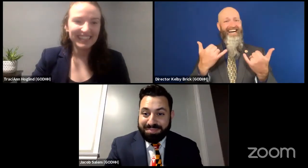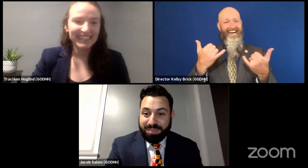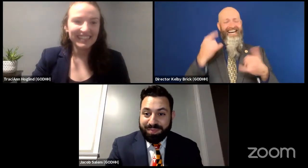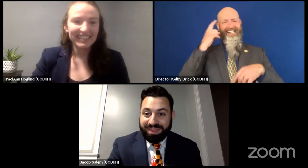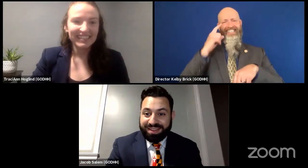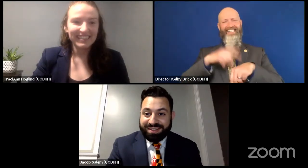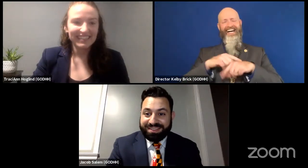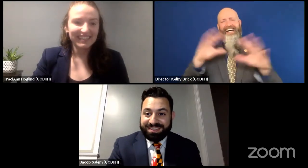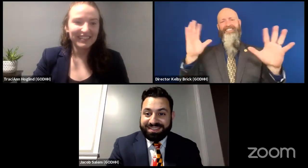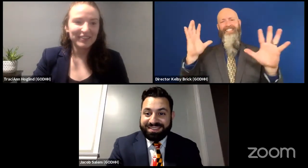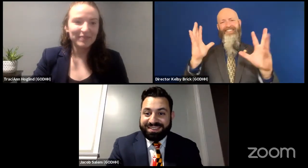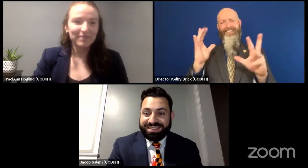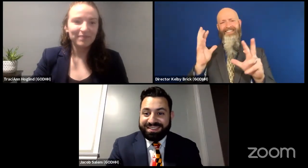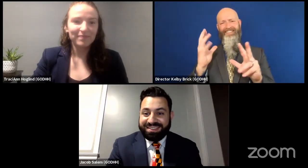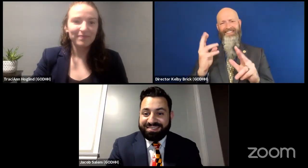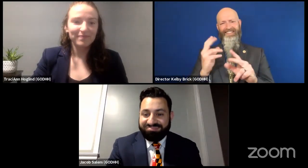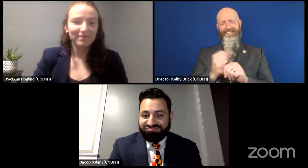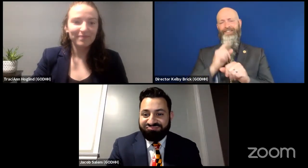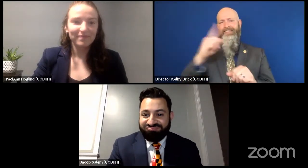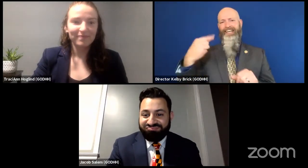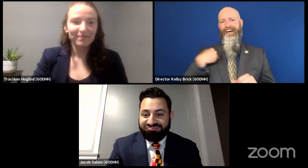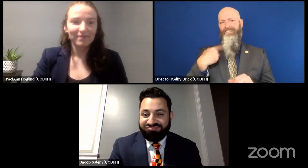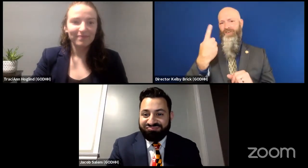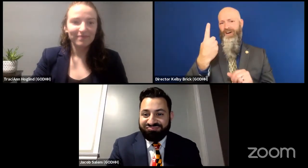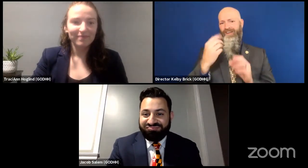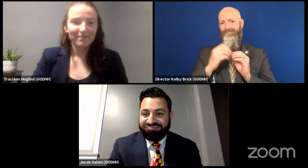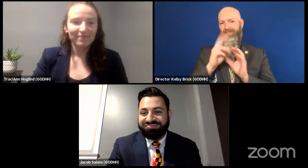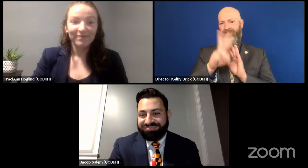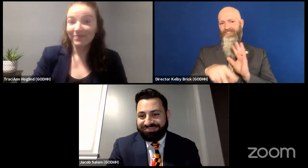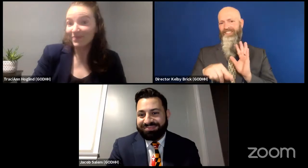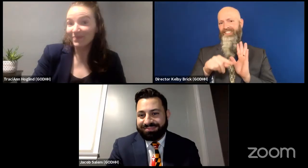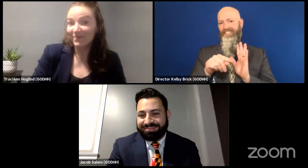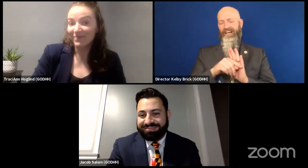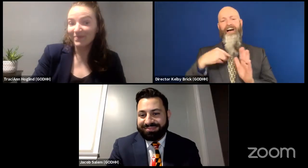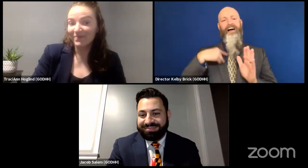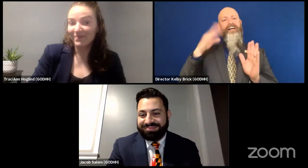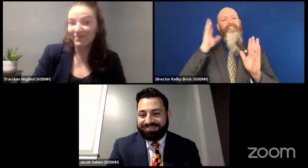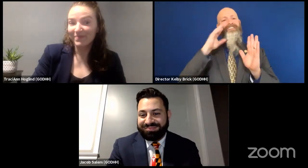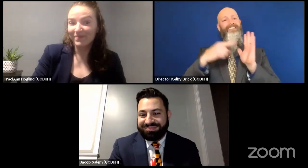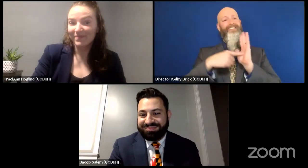So now, I believe it's time to bring our evening to a close. We do have one